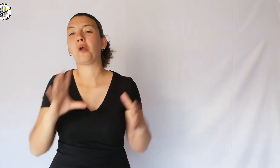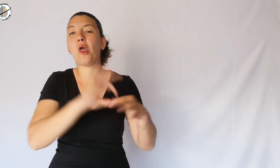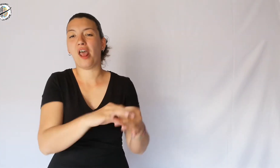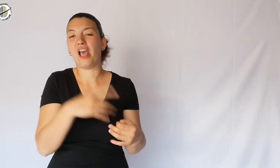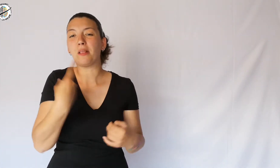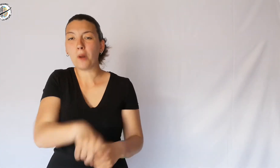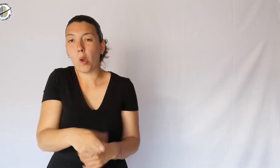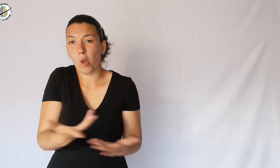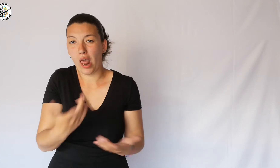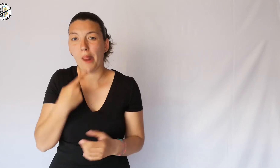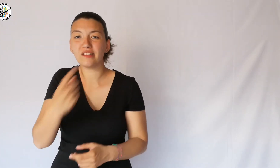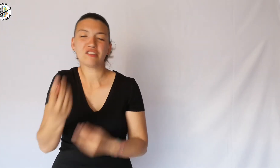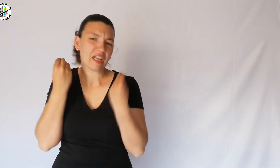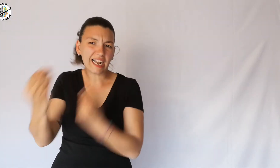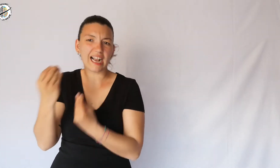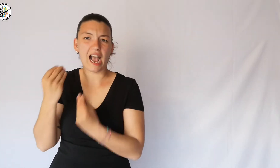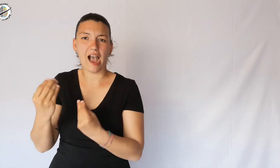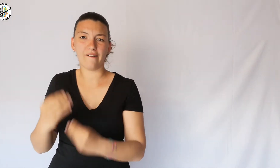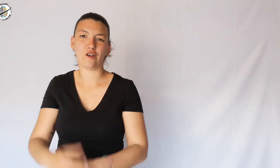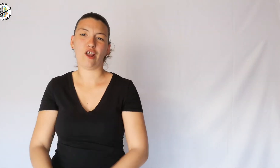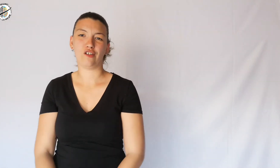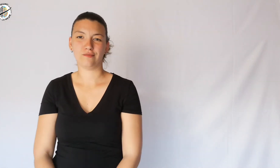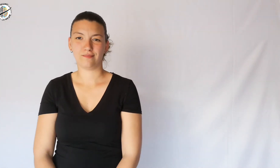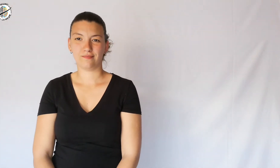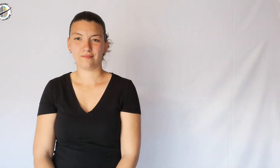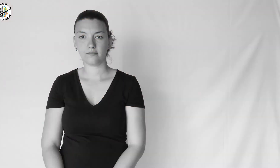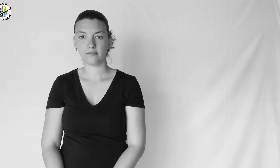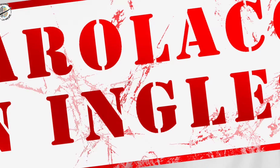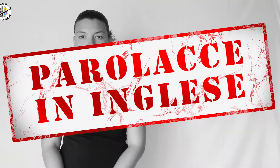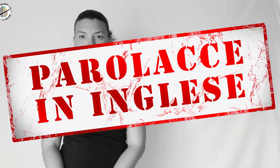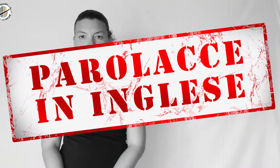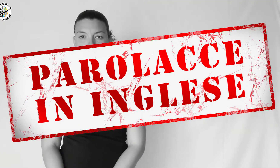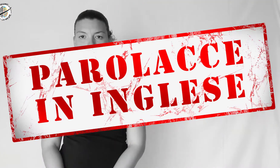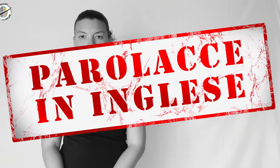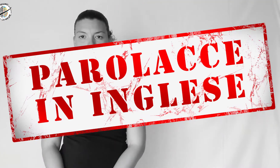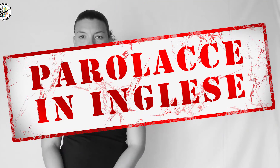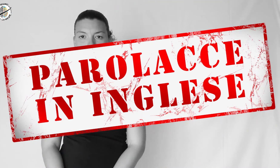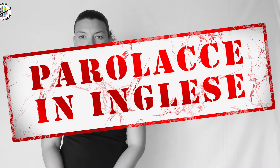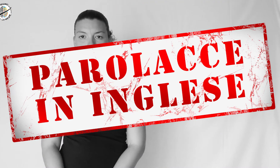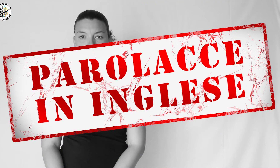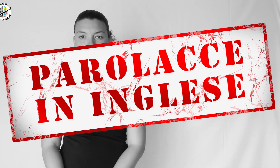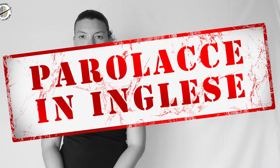This is why we say "what the hell!". Bad words in English.